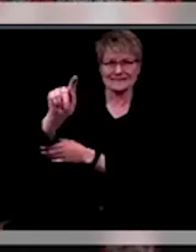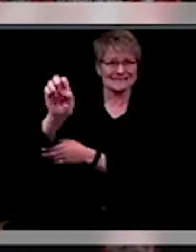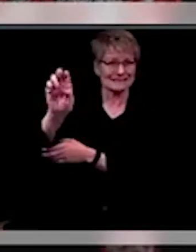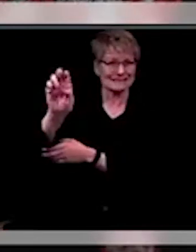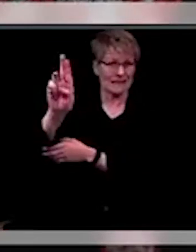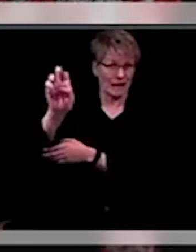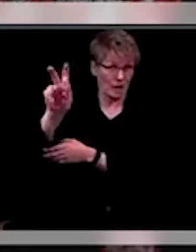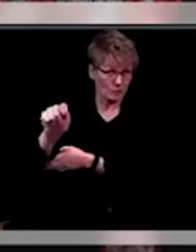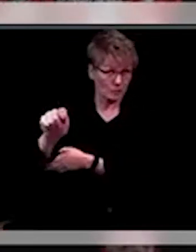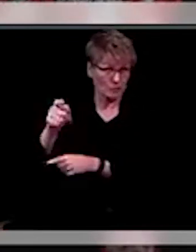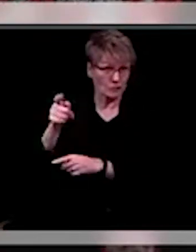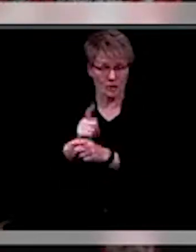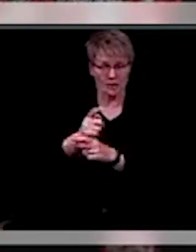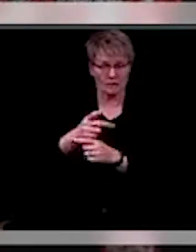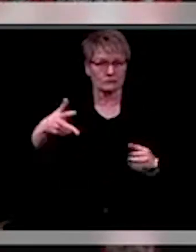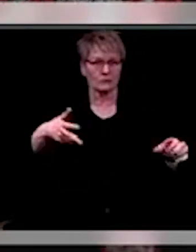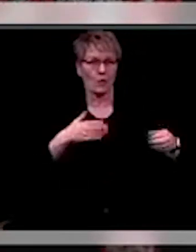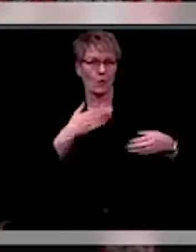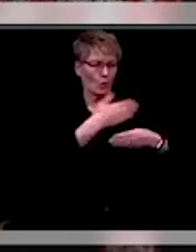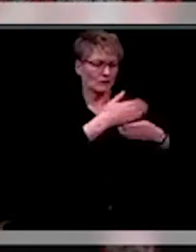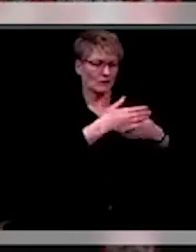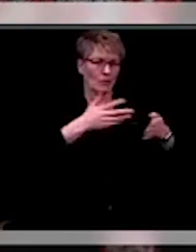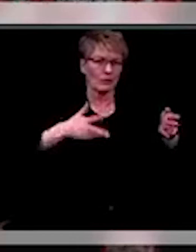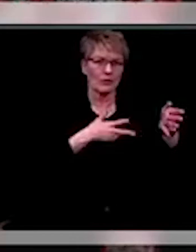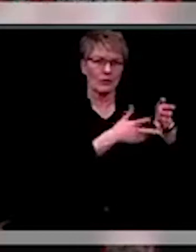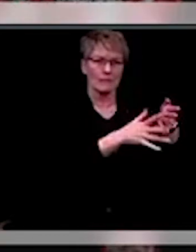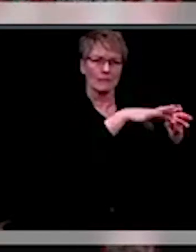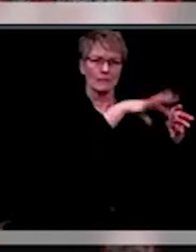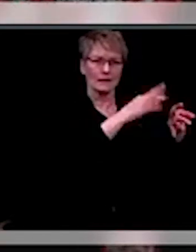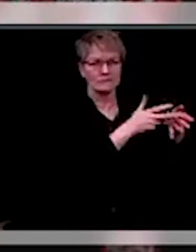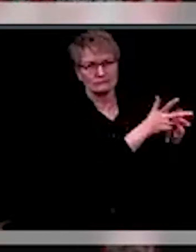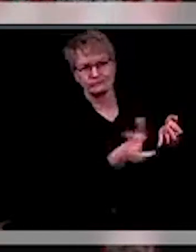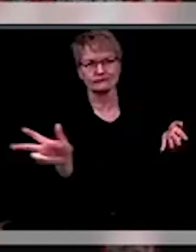from your favorite restaurants and perhaps do curbside pickup